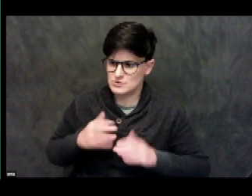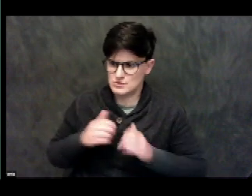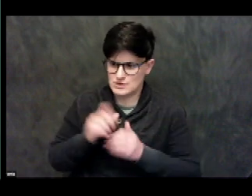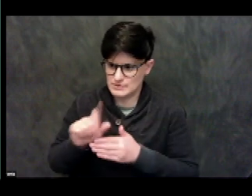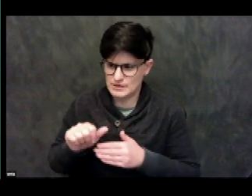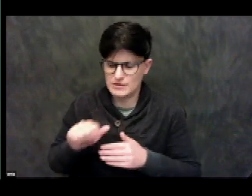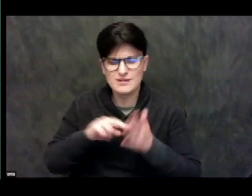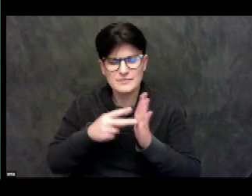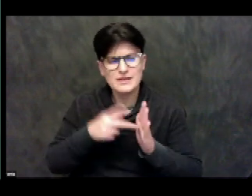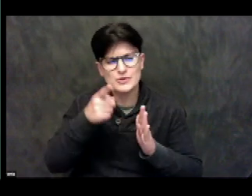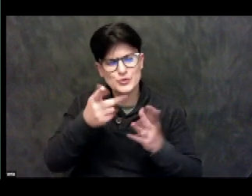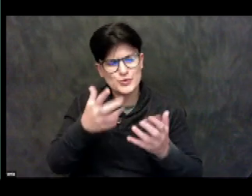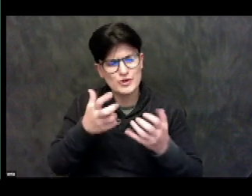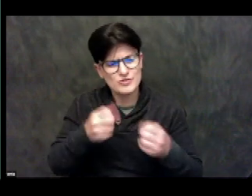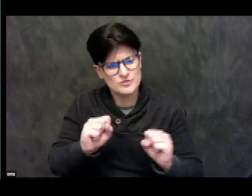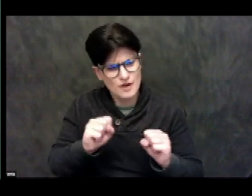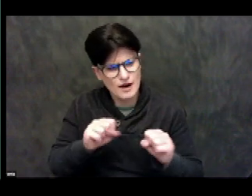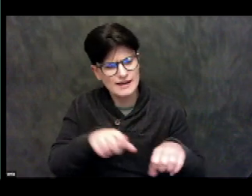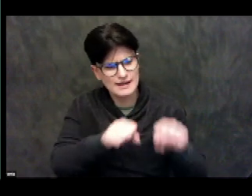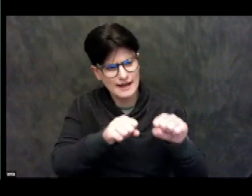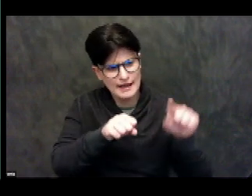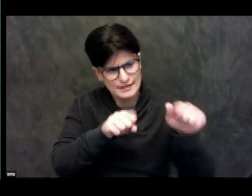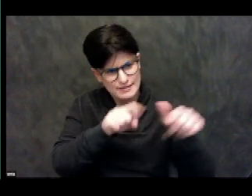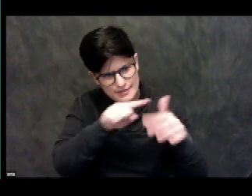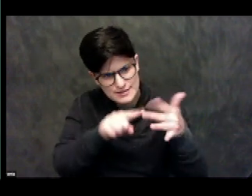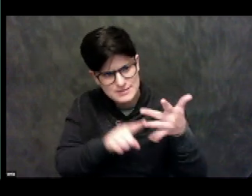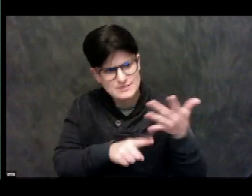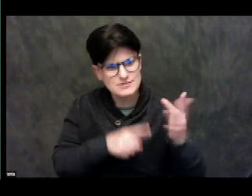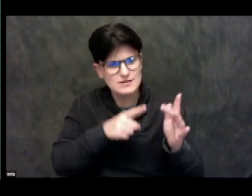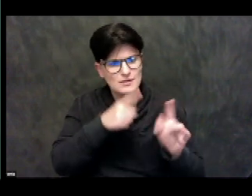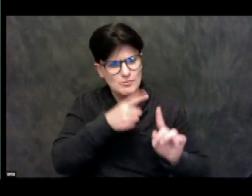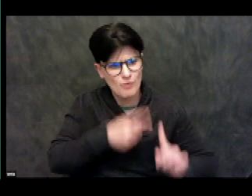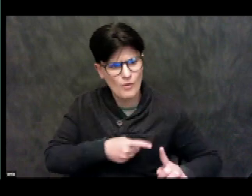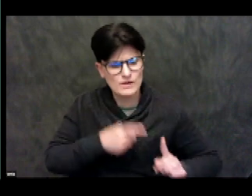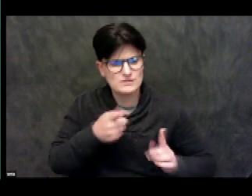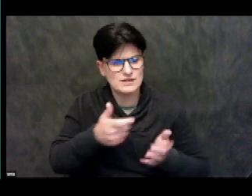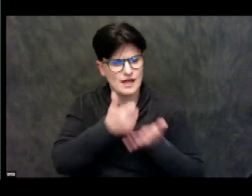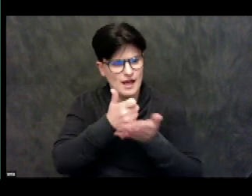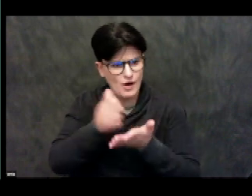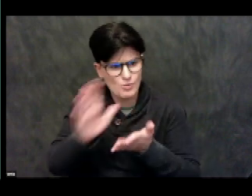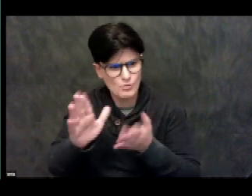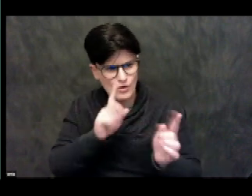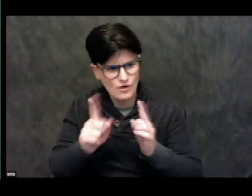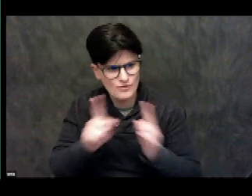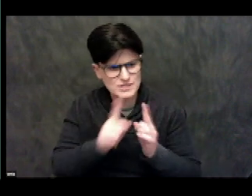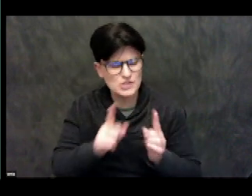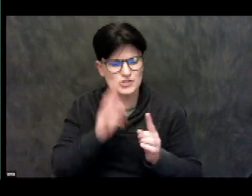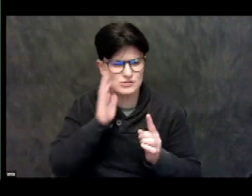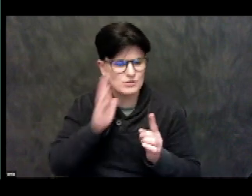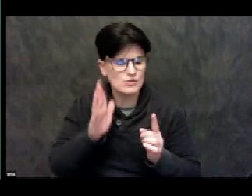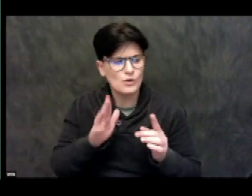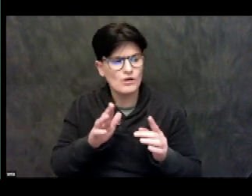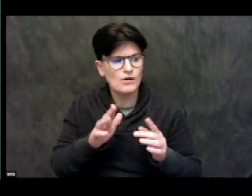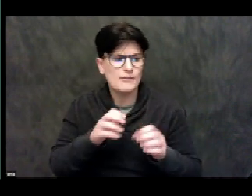at least these and the conversation between them. I think that it will really go along with the patient and physician relationship.